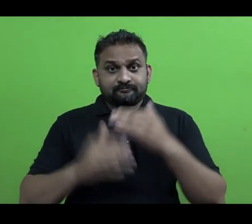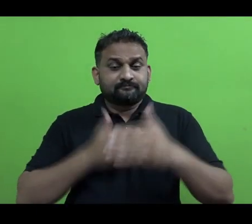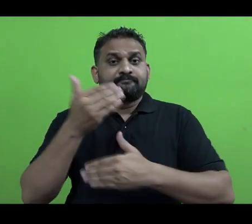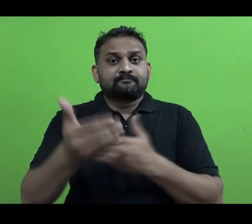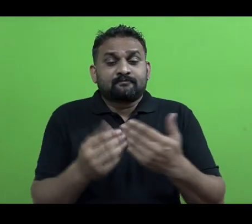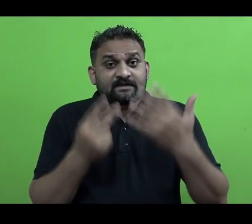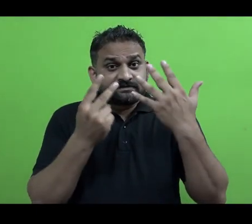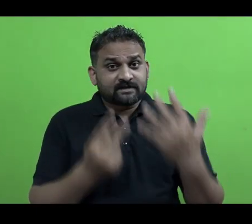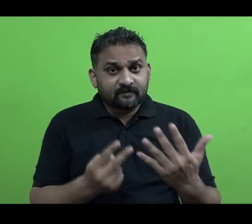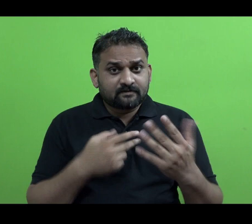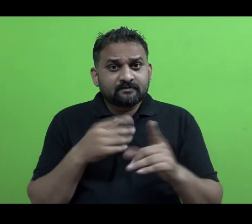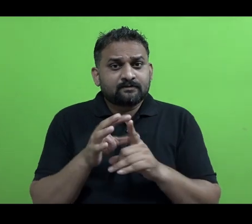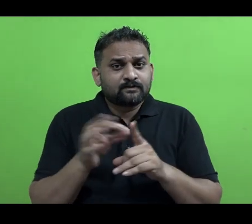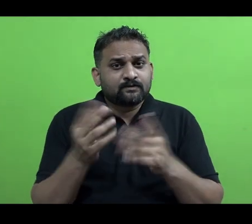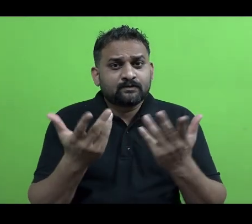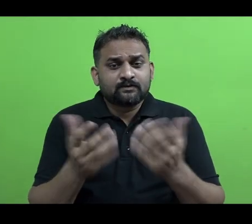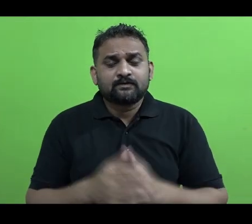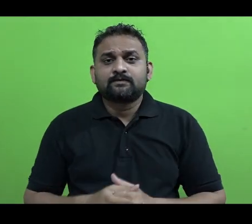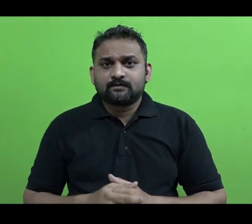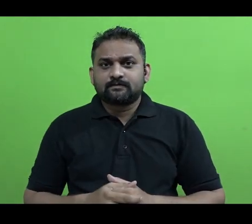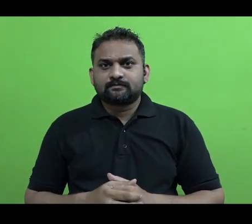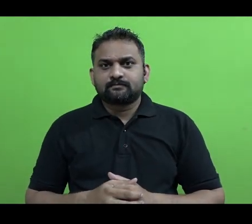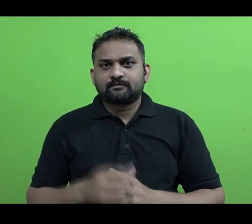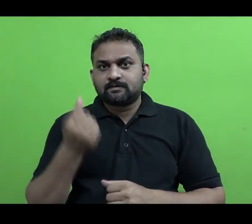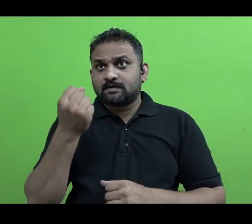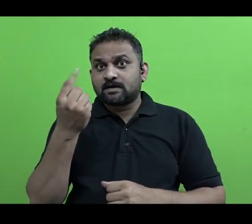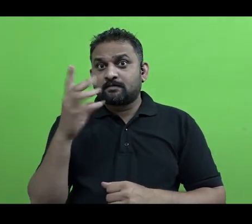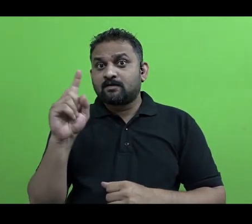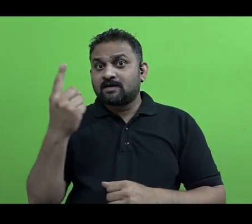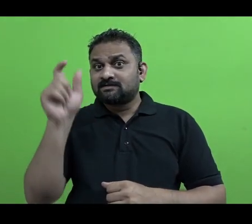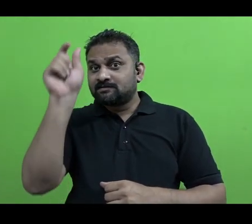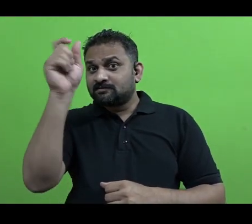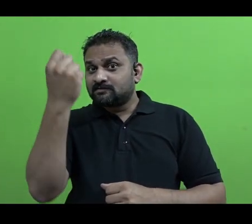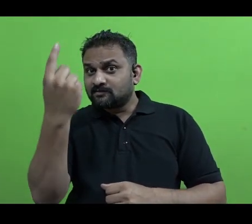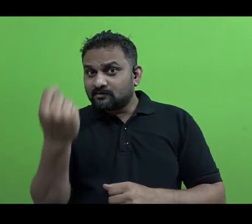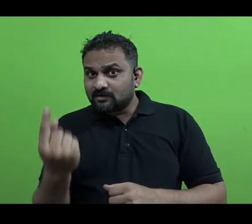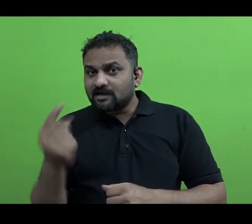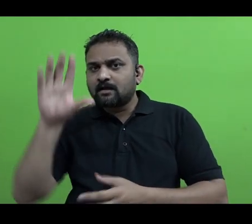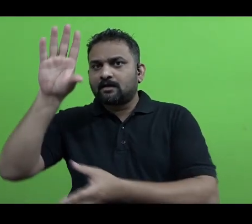moving on to step seven add the number in the units place